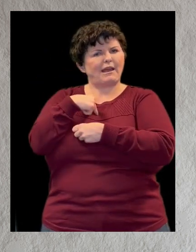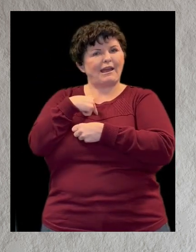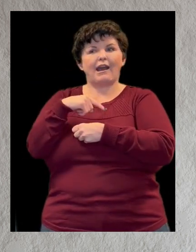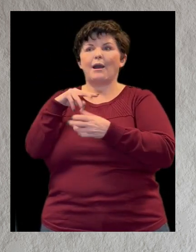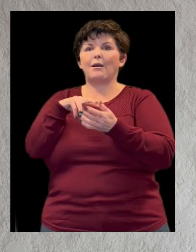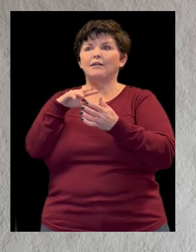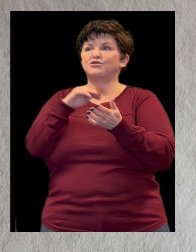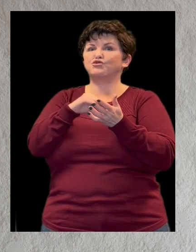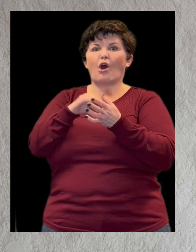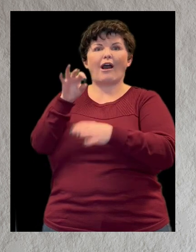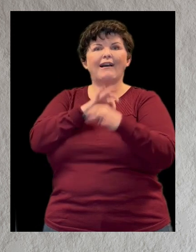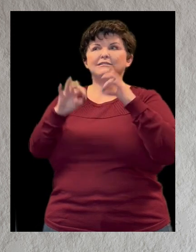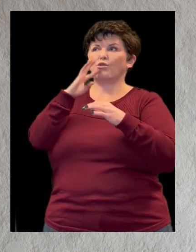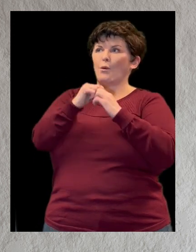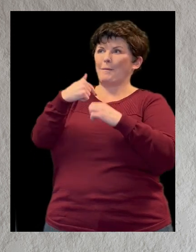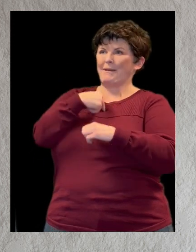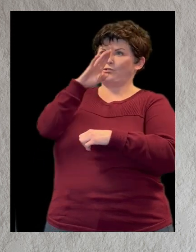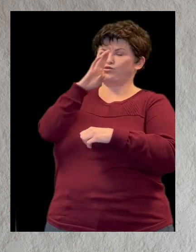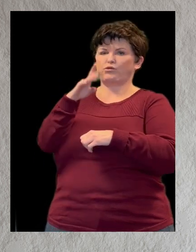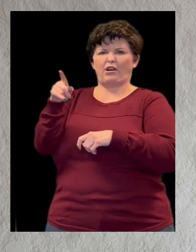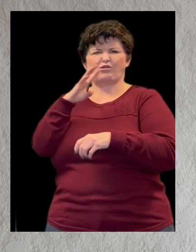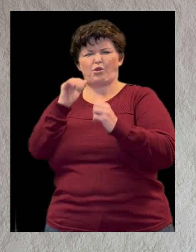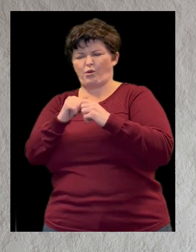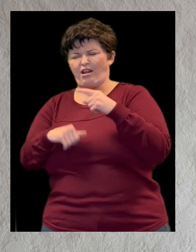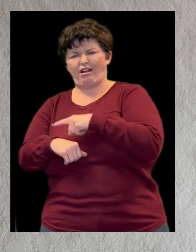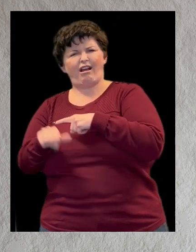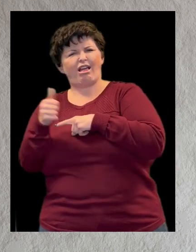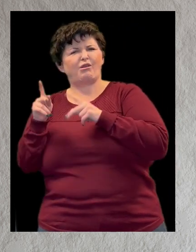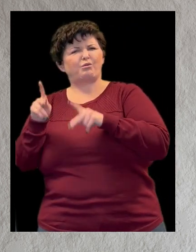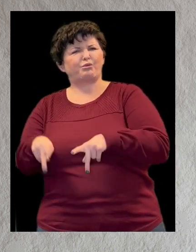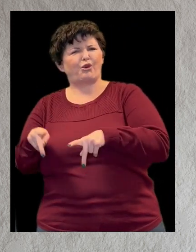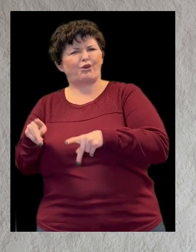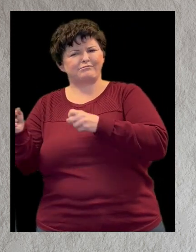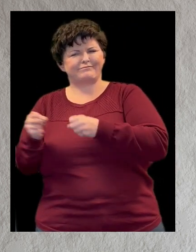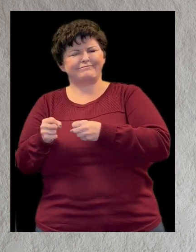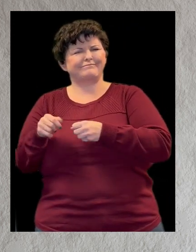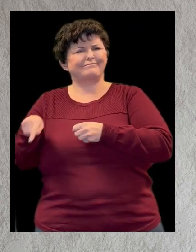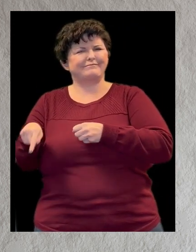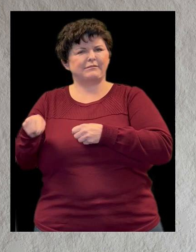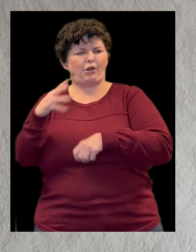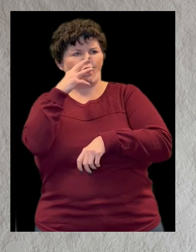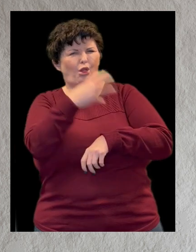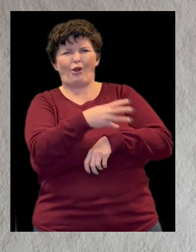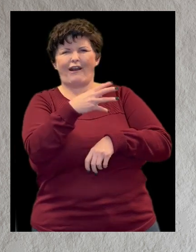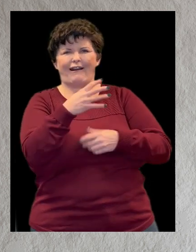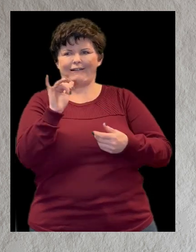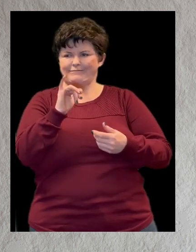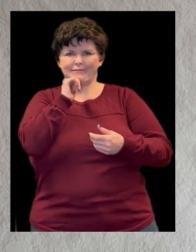they would talk to the person I brought back with me and basically ignore me like I wasn't even in the room.